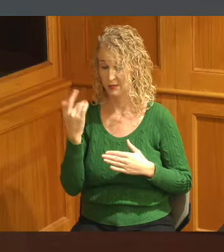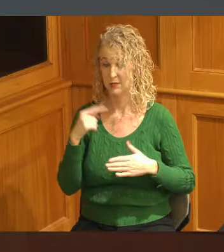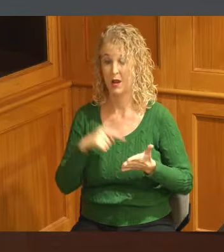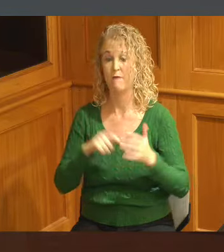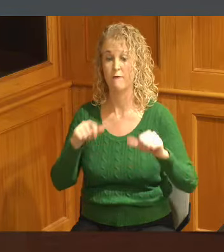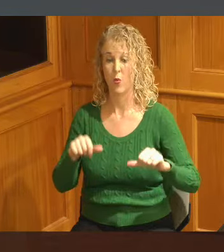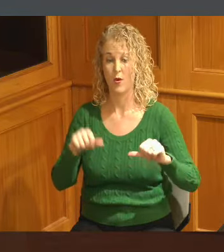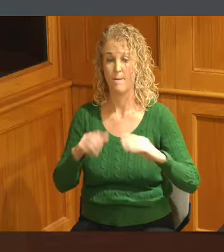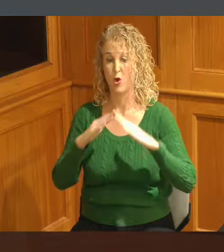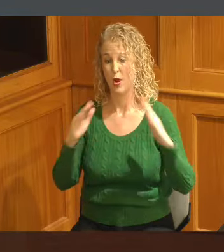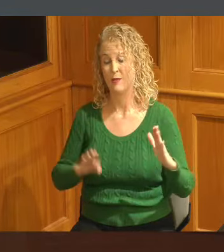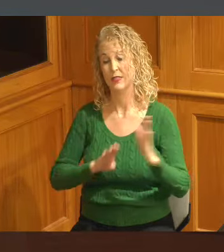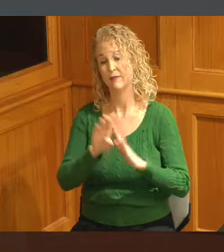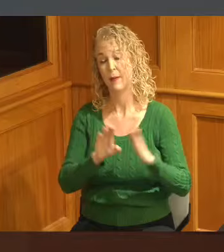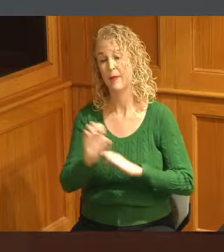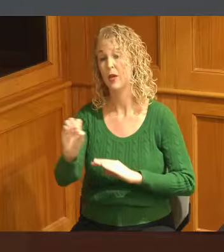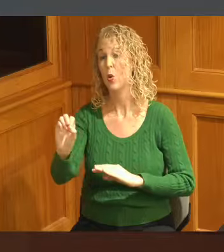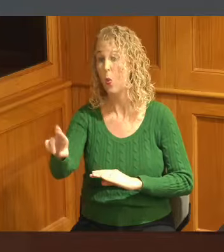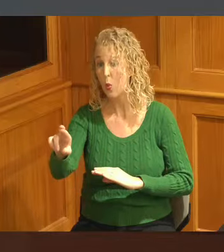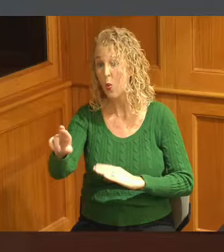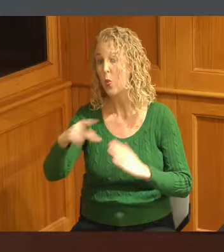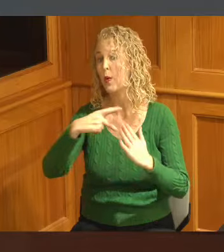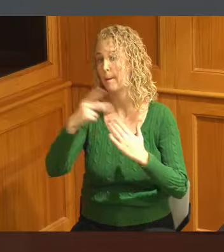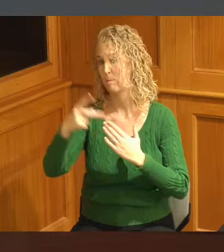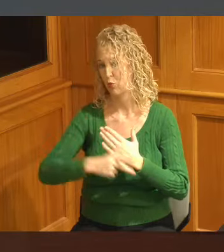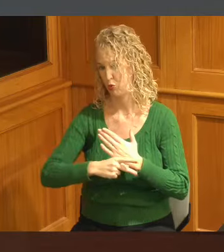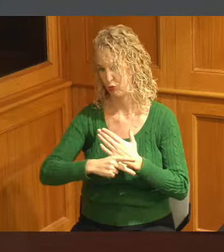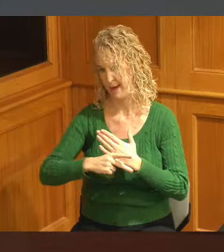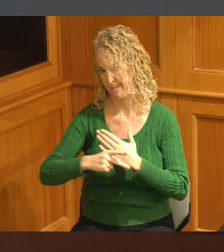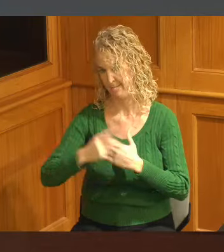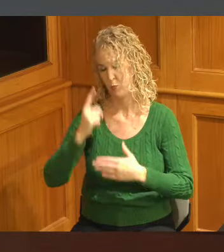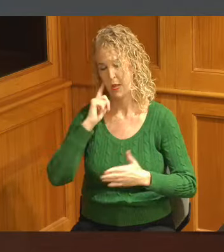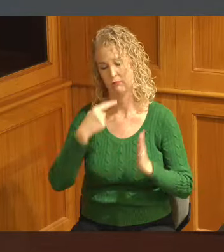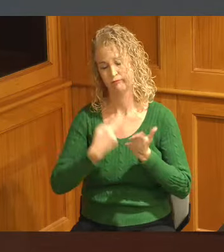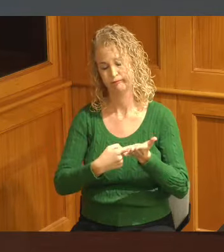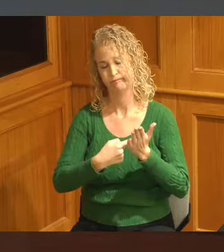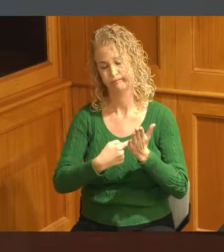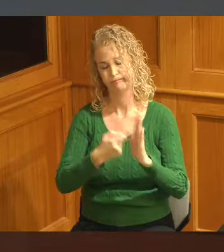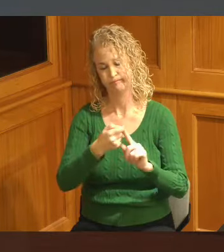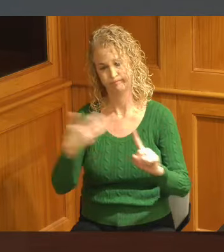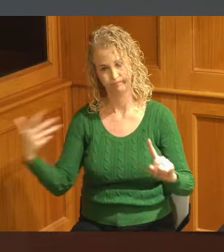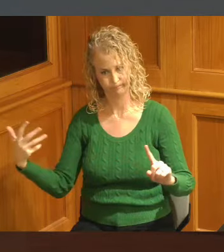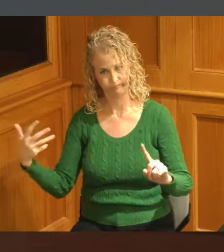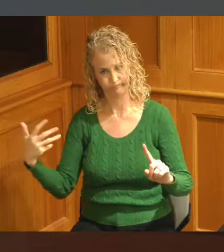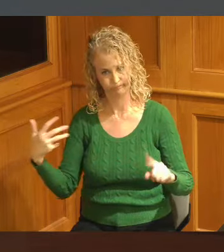development or programming in the community which we will discuss further the programming of that